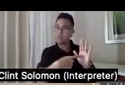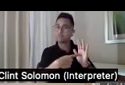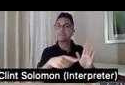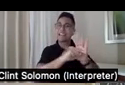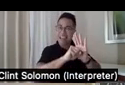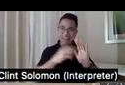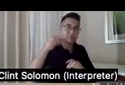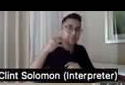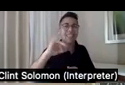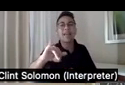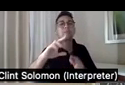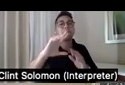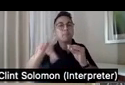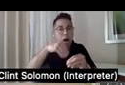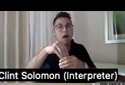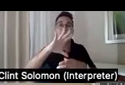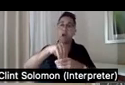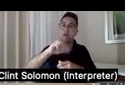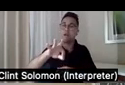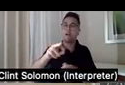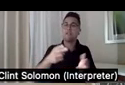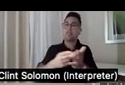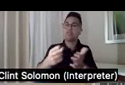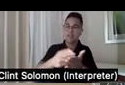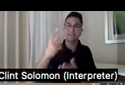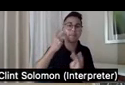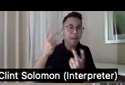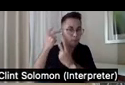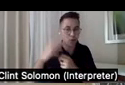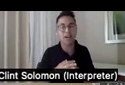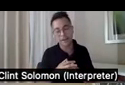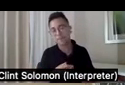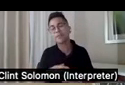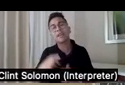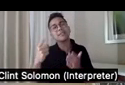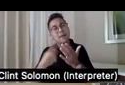memory for the child and sometimes as educators and parents we want to skirt by those things and